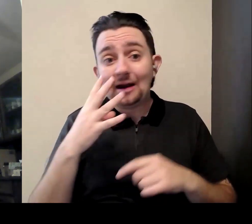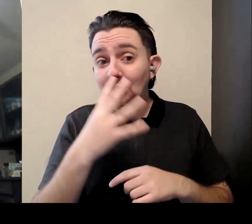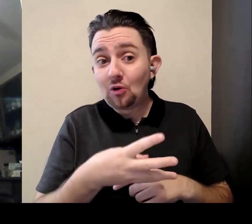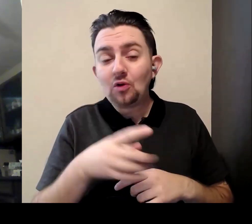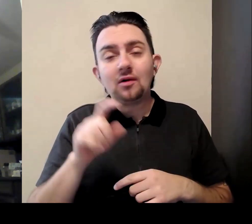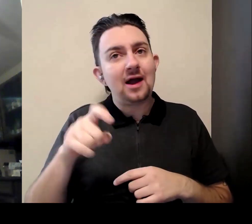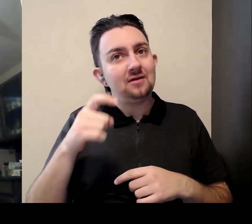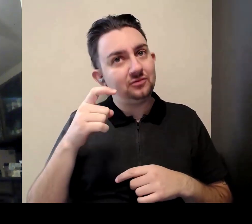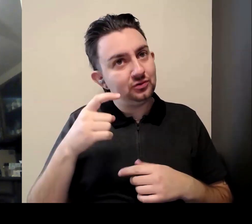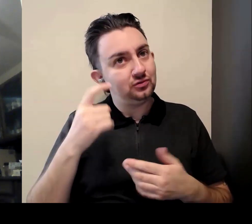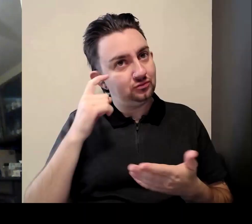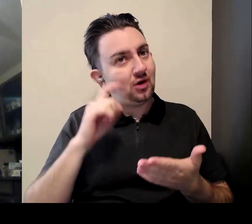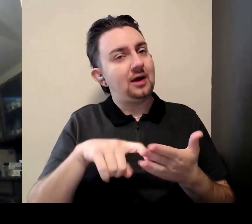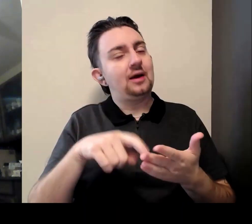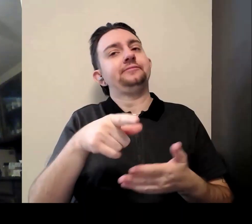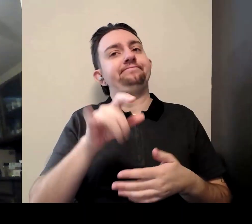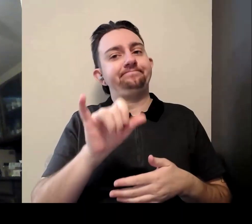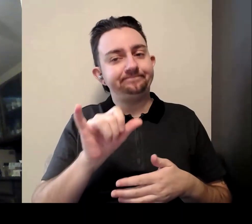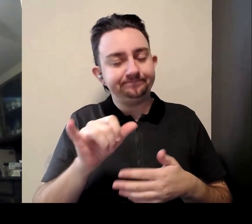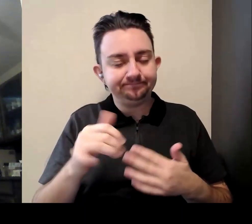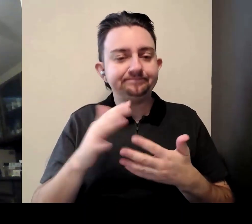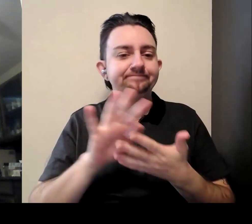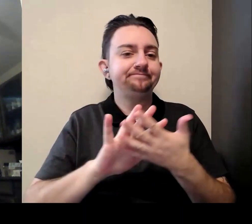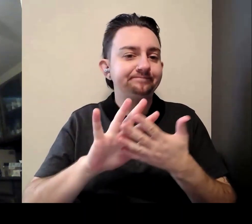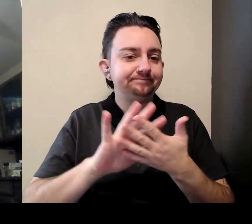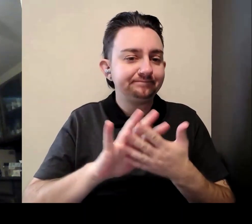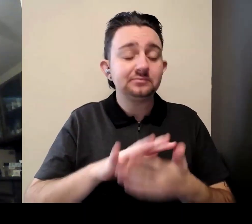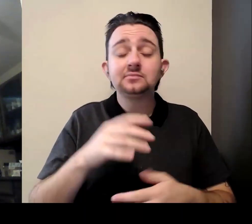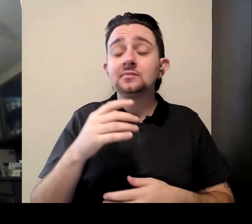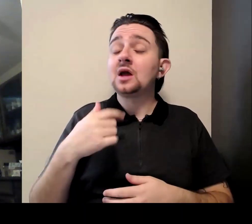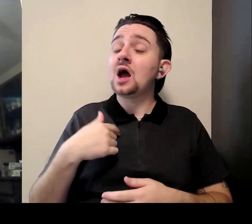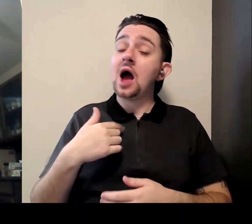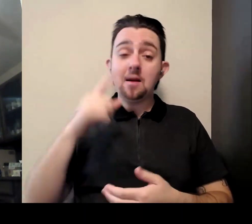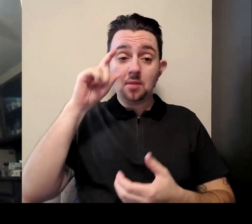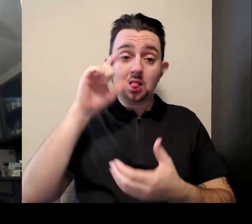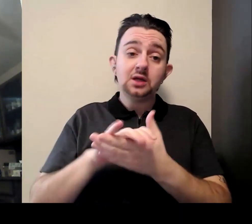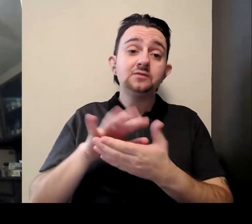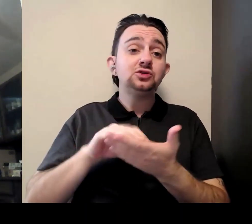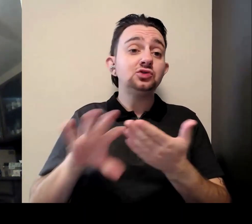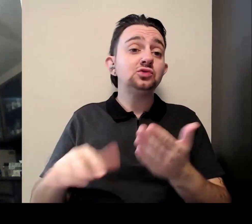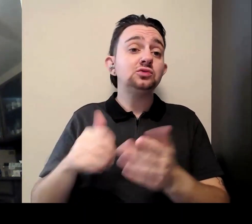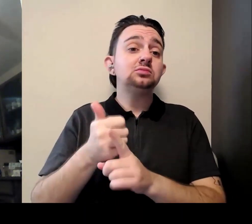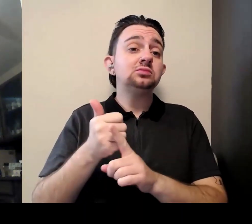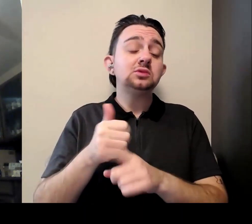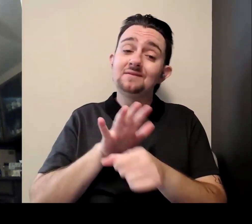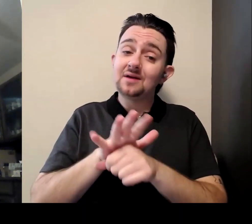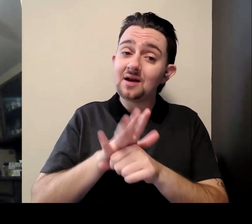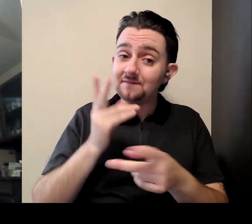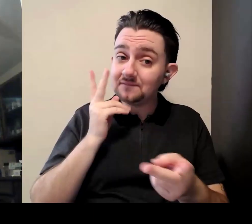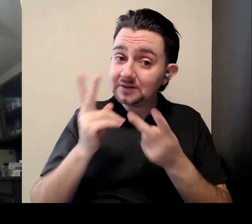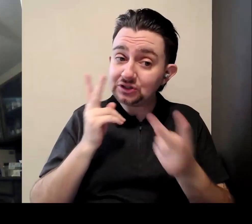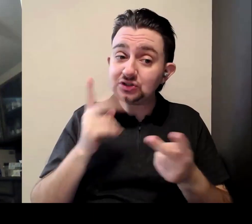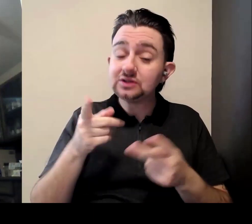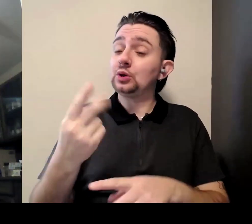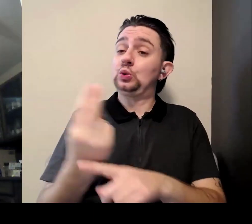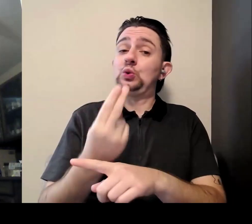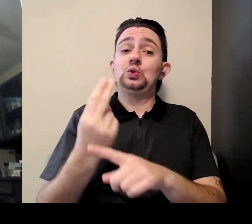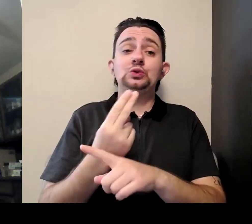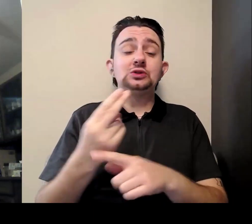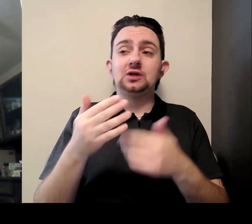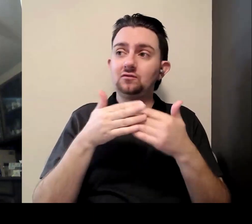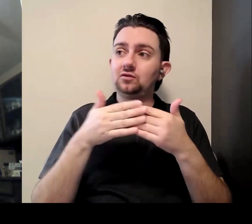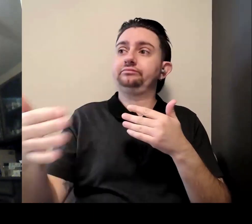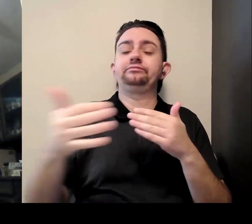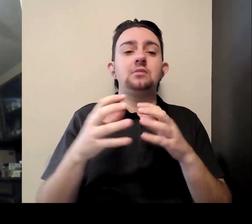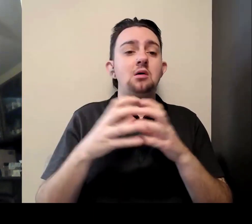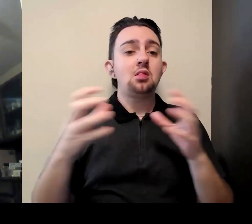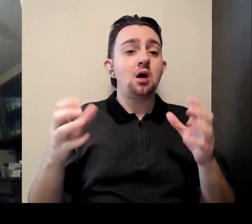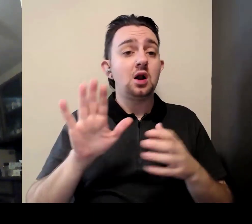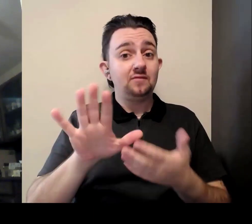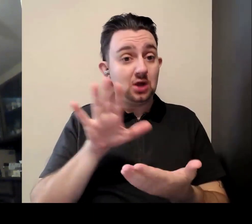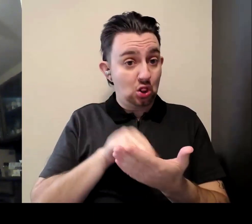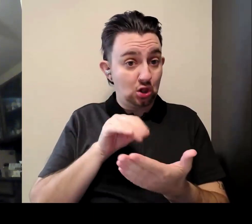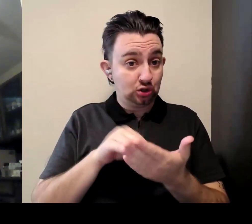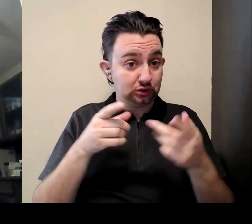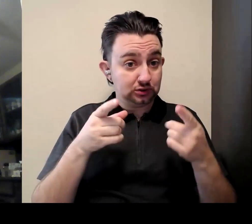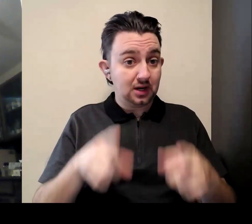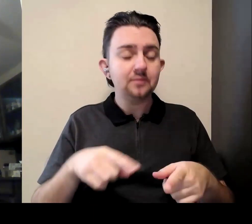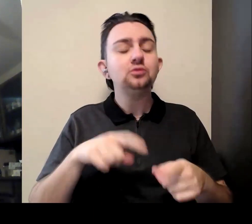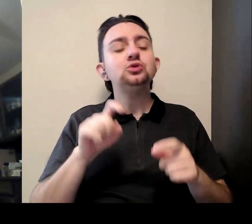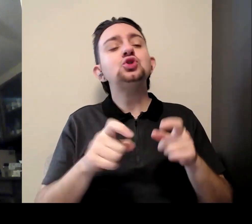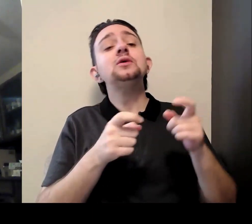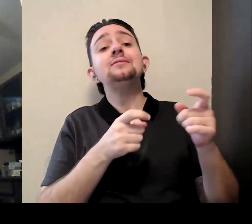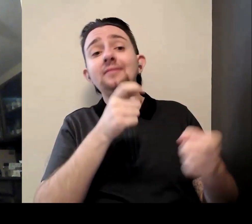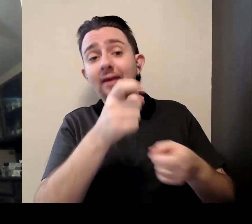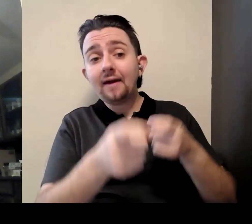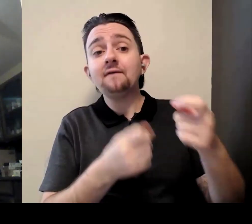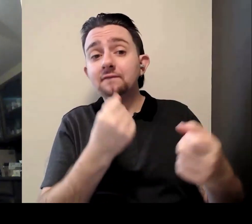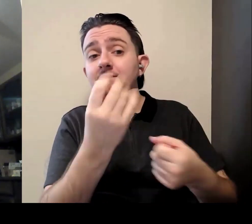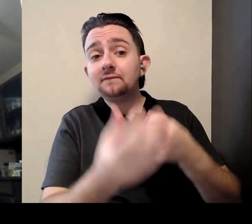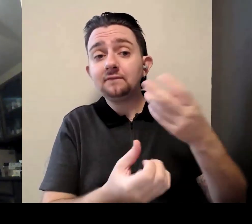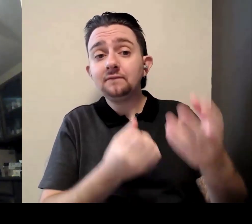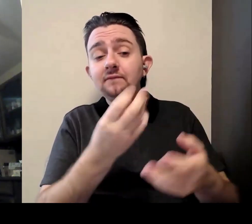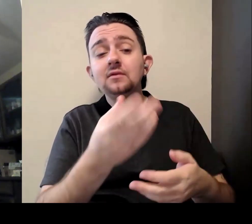And so I believe in students who have enough vision that they are using vision for a great deal of their learning, we should give the visual portions but interpret them qualitatively.